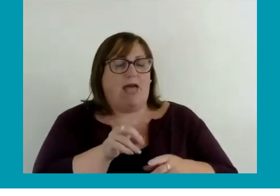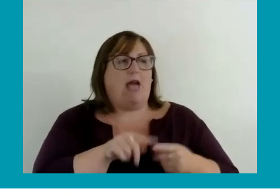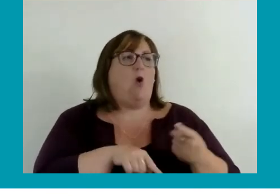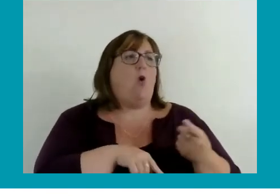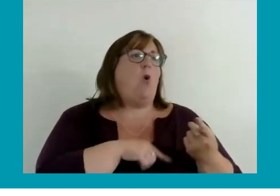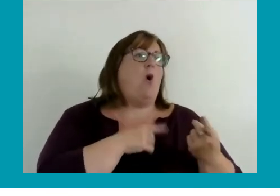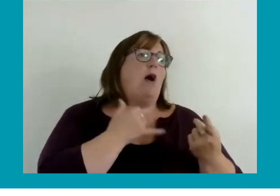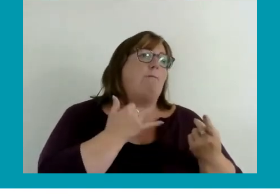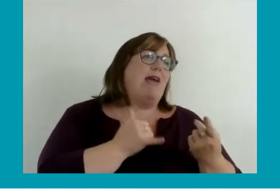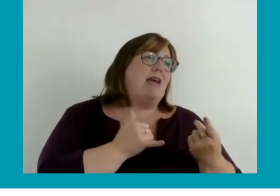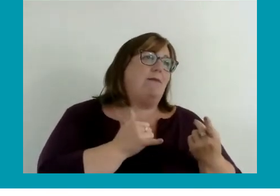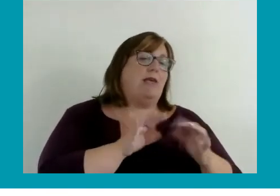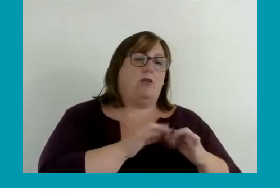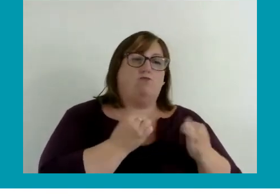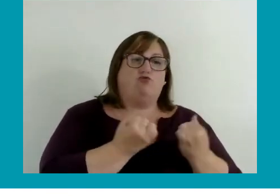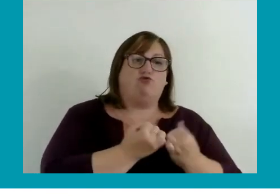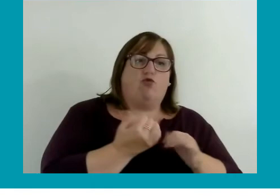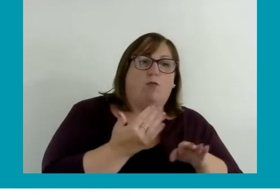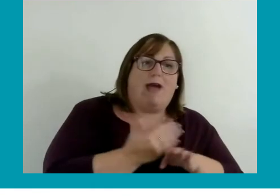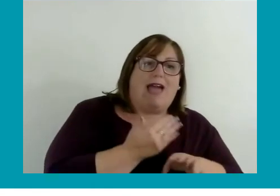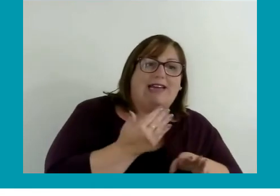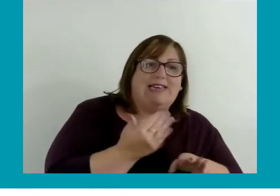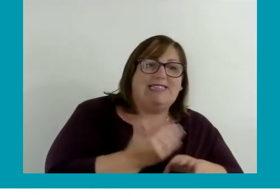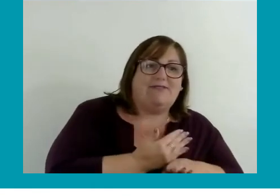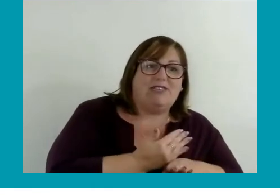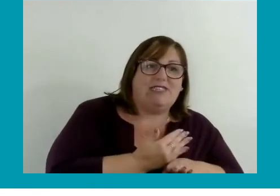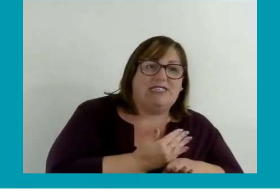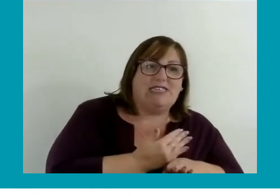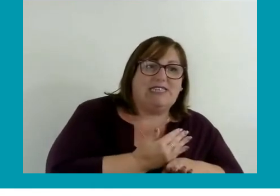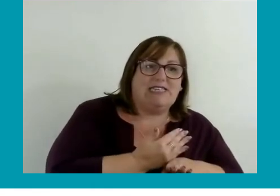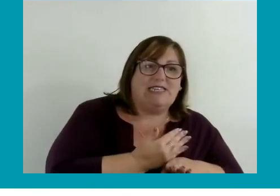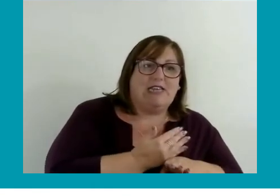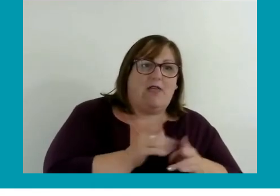and then that would always be complemented with another exercise which is typically an interview